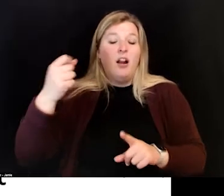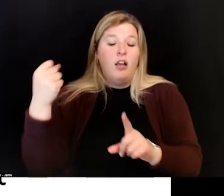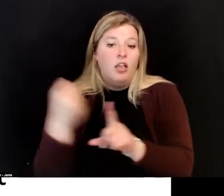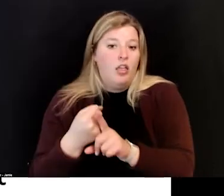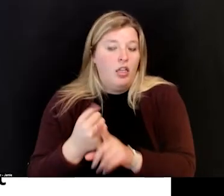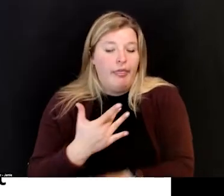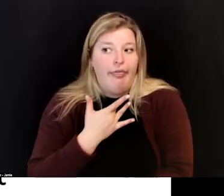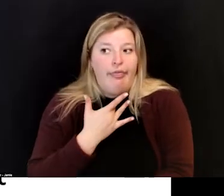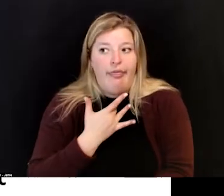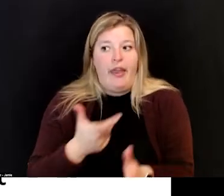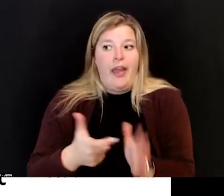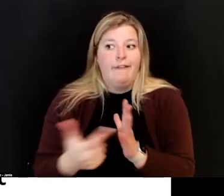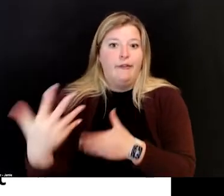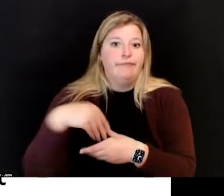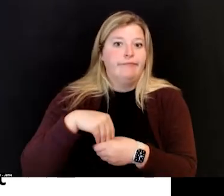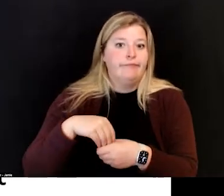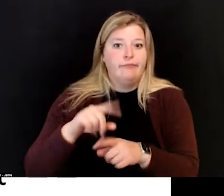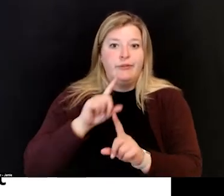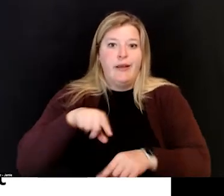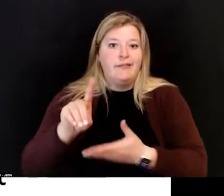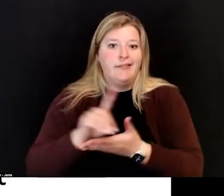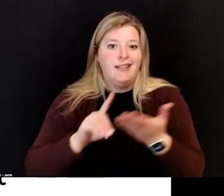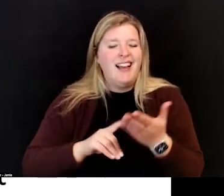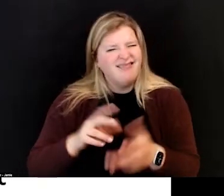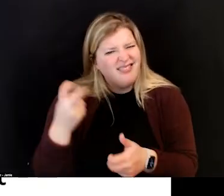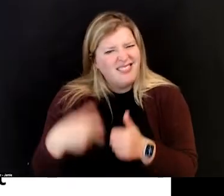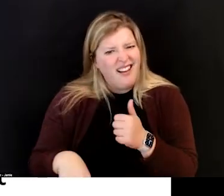So sometimes being aware of the standards that are coming